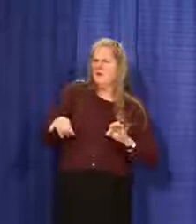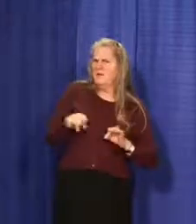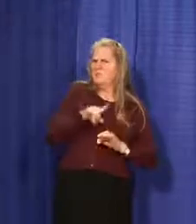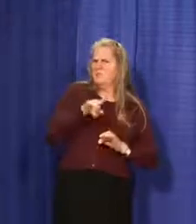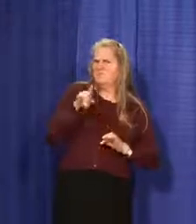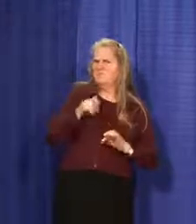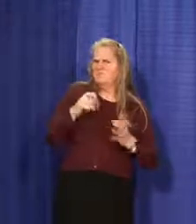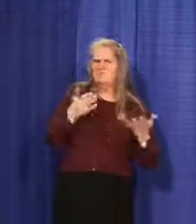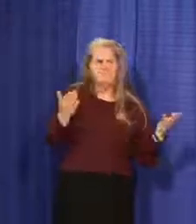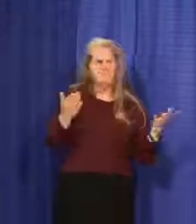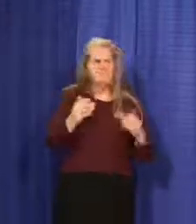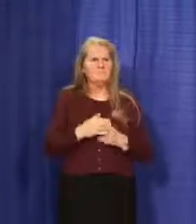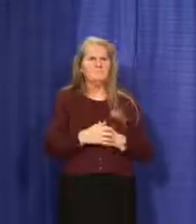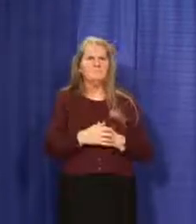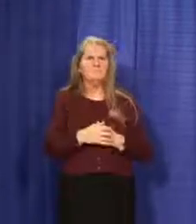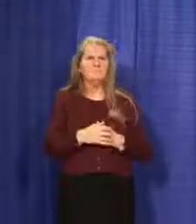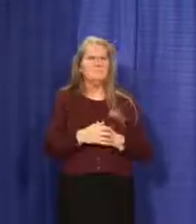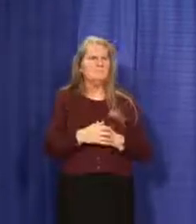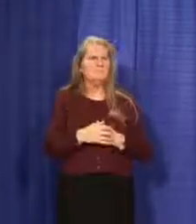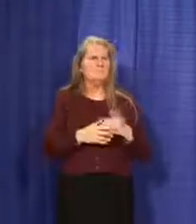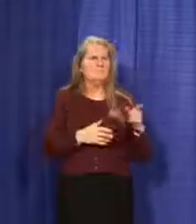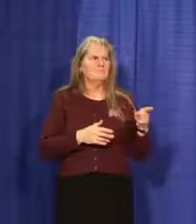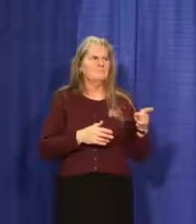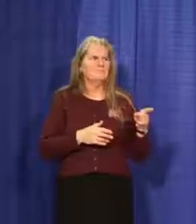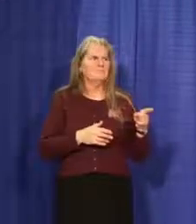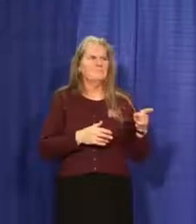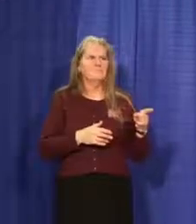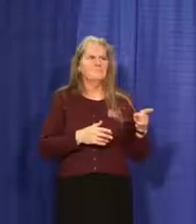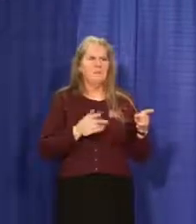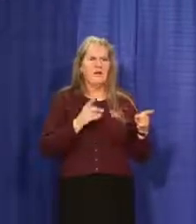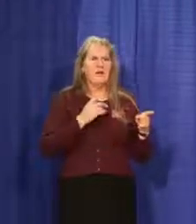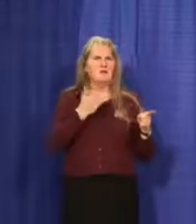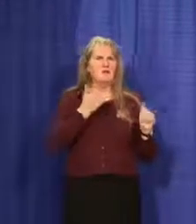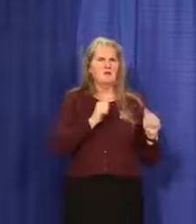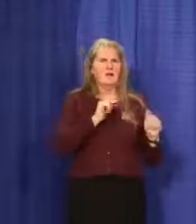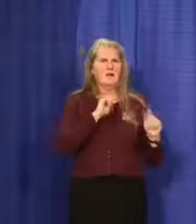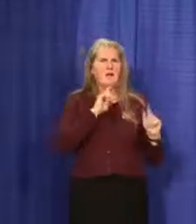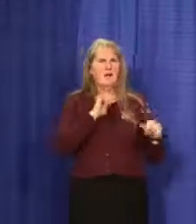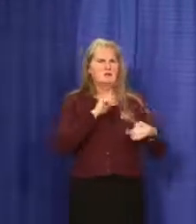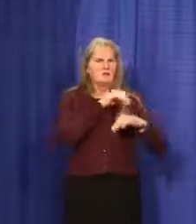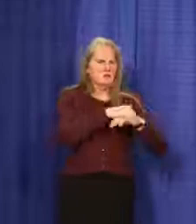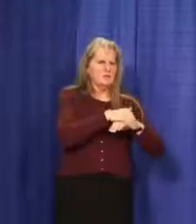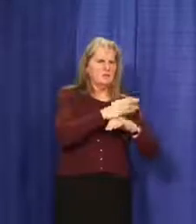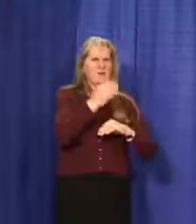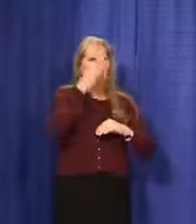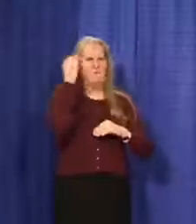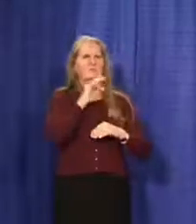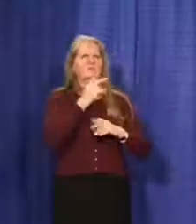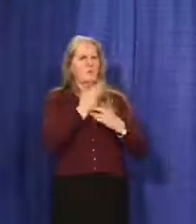decision. Reporter: I will try to answer that in English and